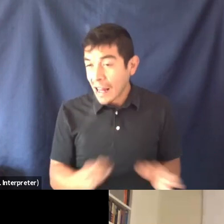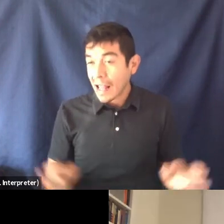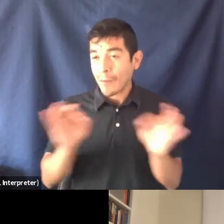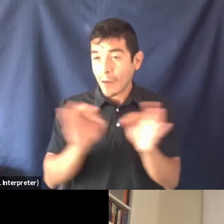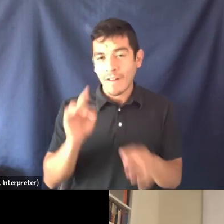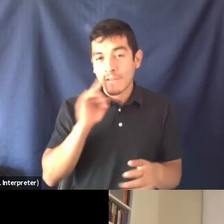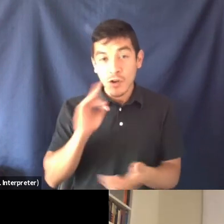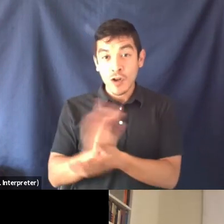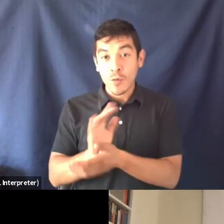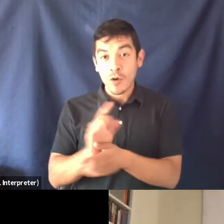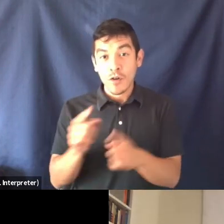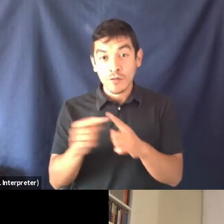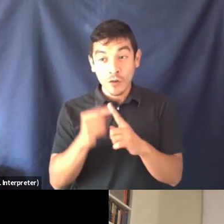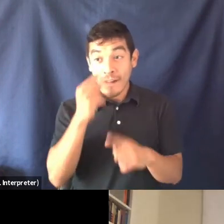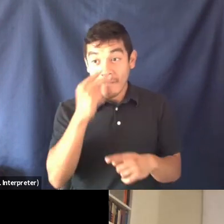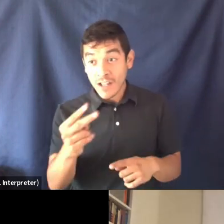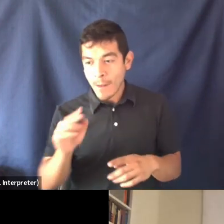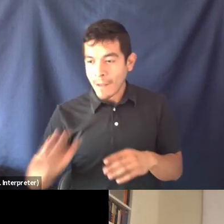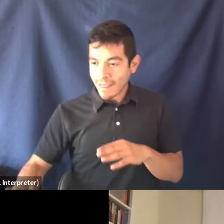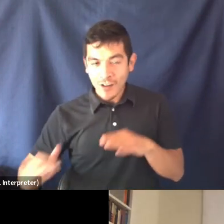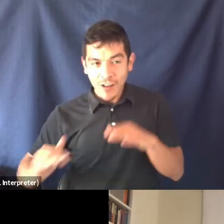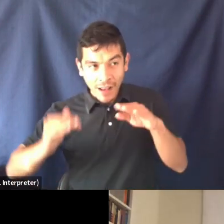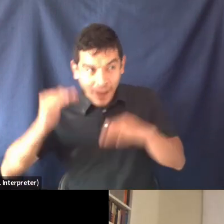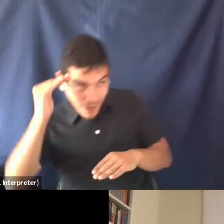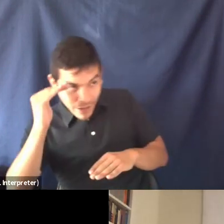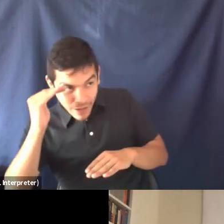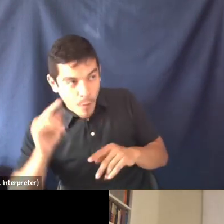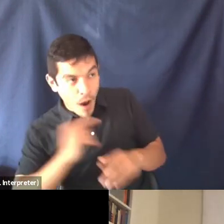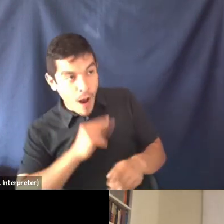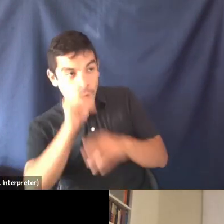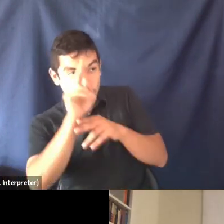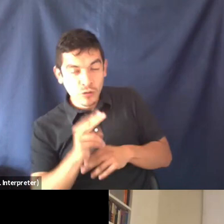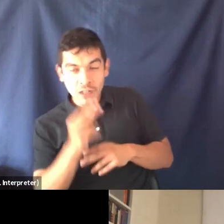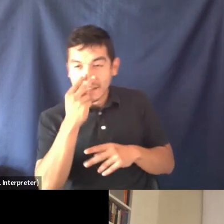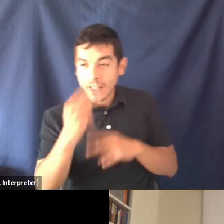to visually be at a different height than we're used to seeing the world because I think on a visceral level,